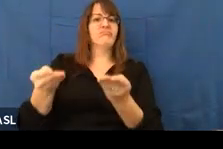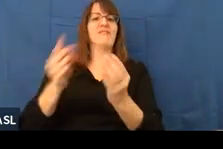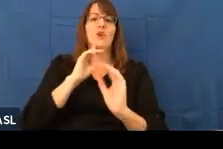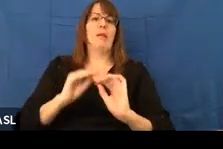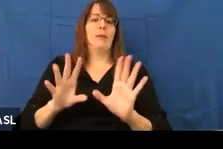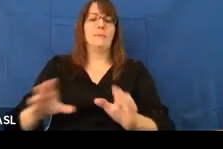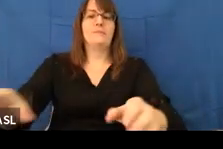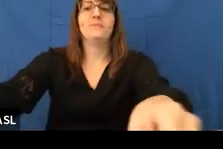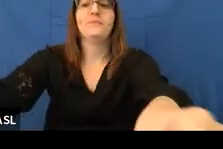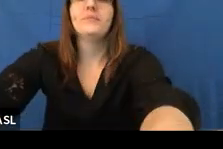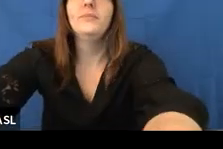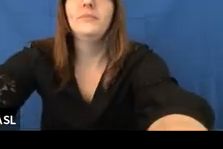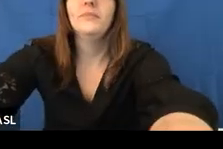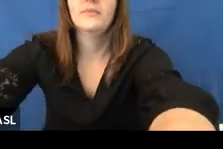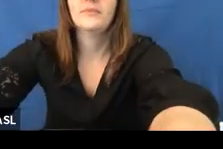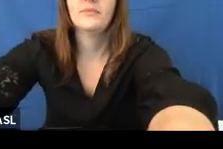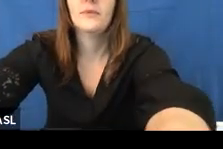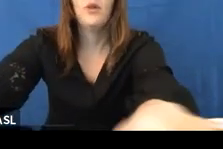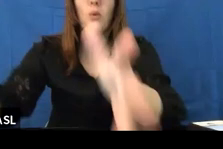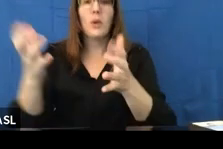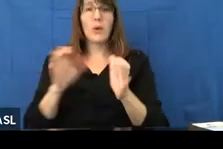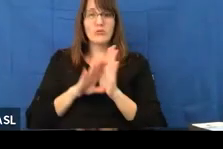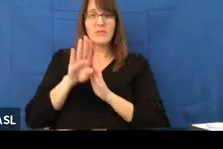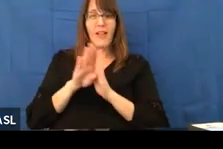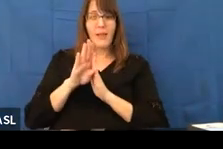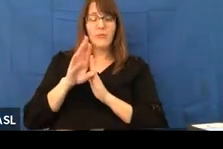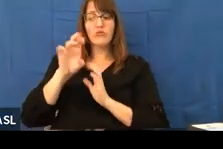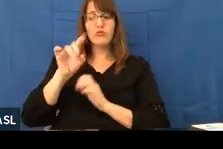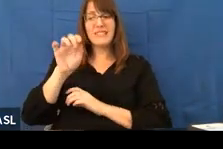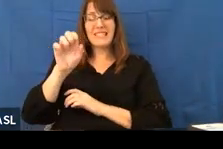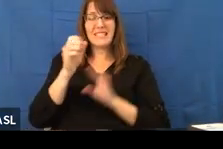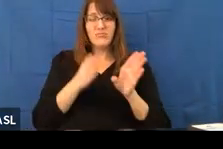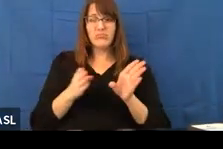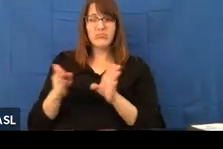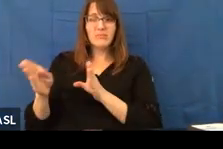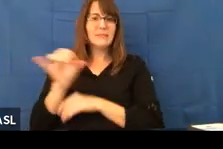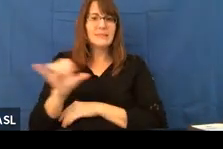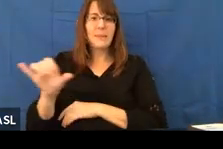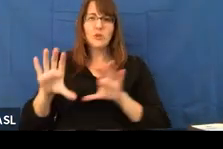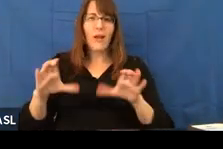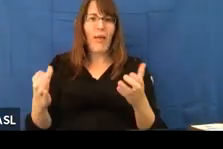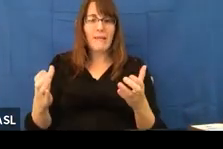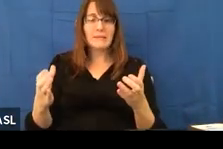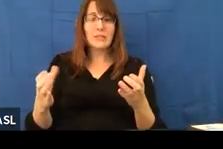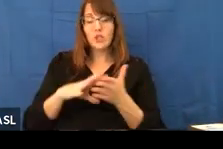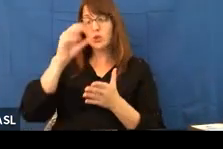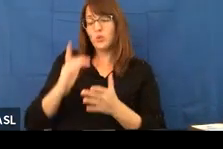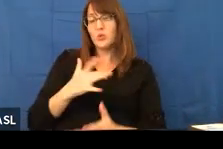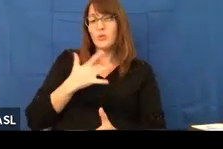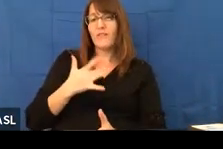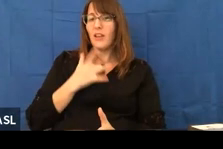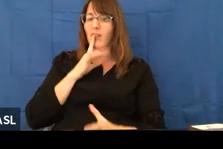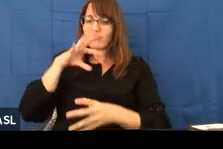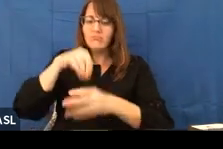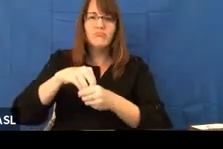Jewyl Alderson Clarke, SDCOE: We want to develop routines and we'll dive into that as well. Just like in your class you want the students to be able to engage with the material and a routine way.